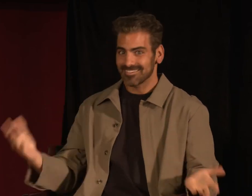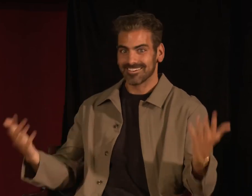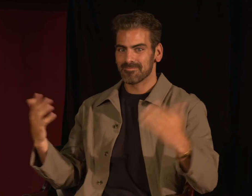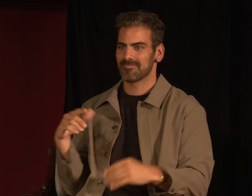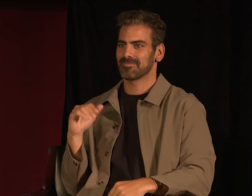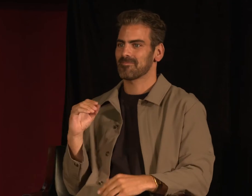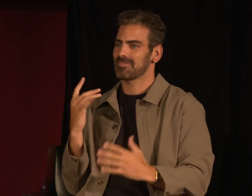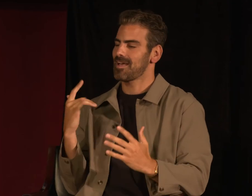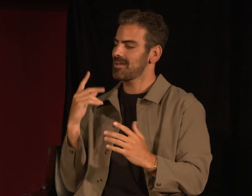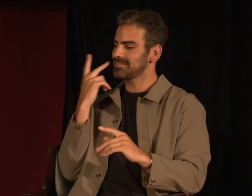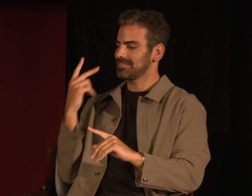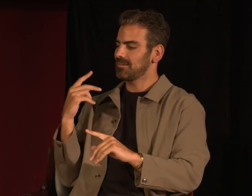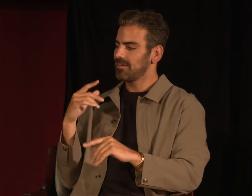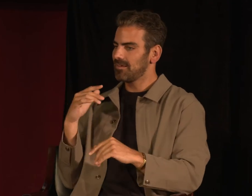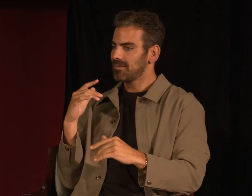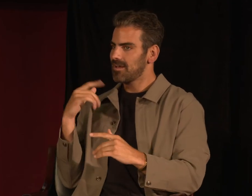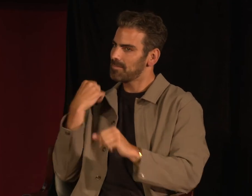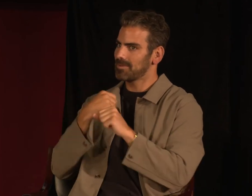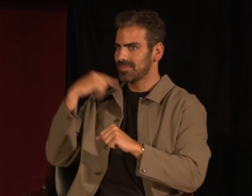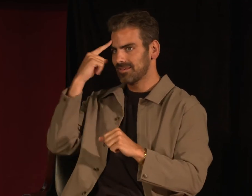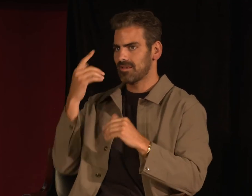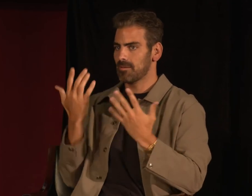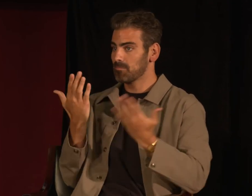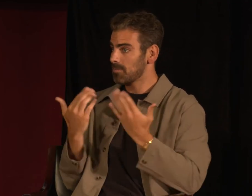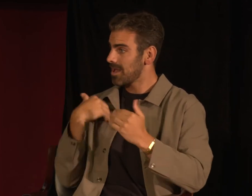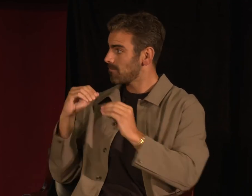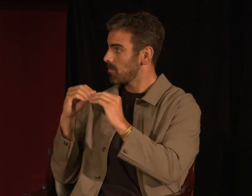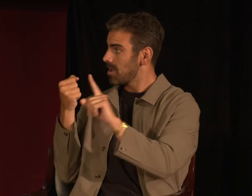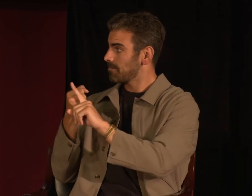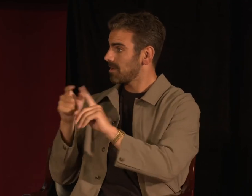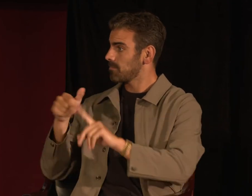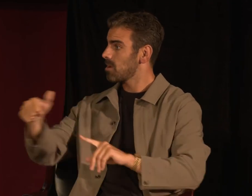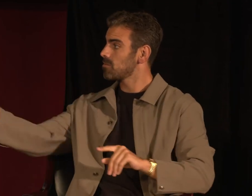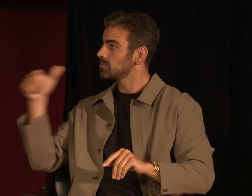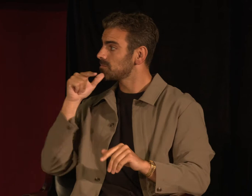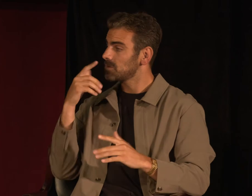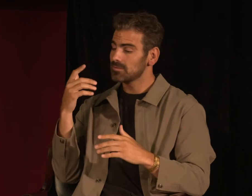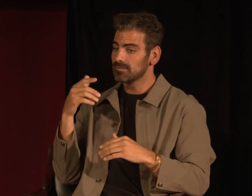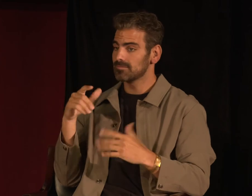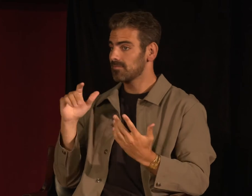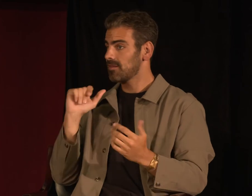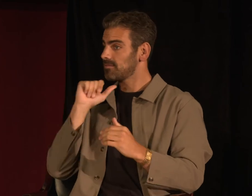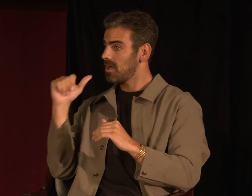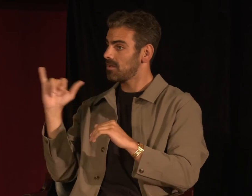To show that there's really nothing wrong with you, of course. It makes me think that I've maybe hopefully had another impact